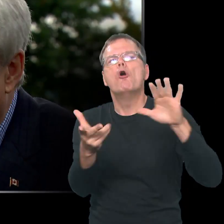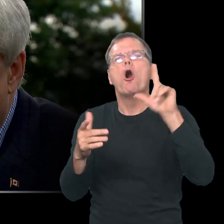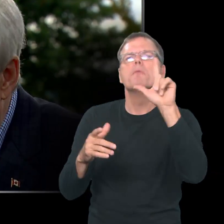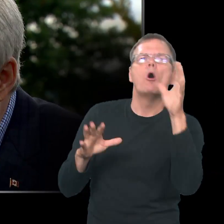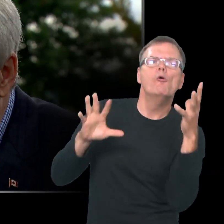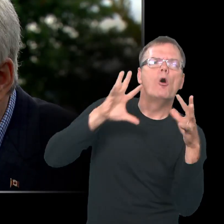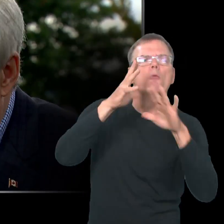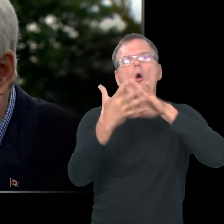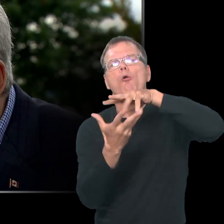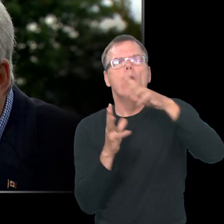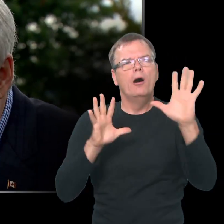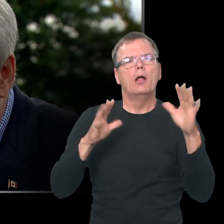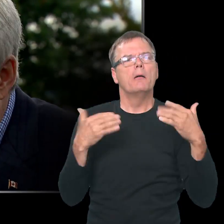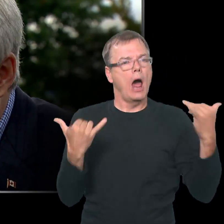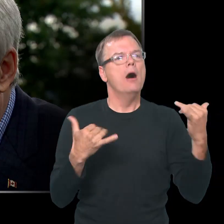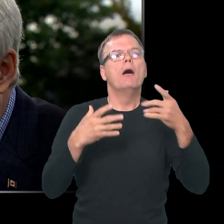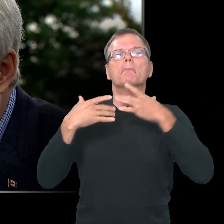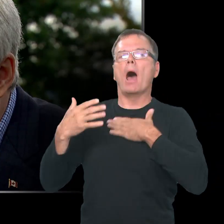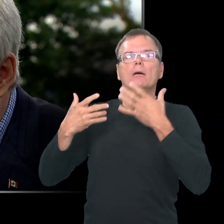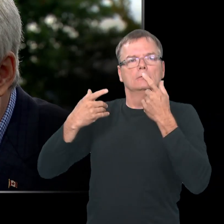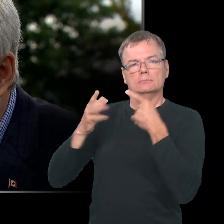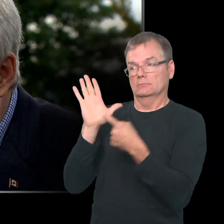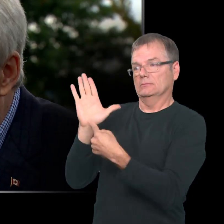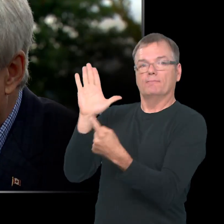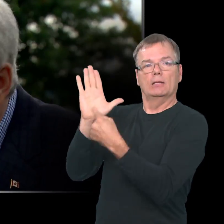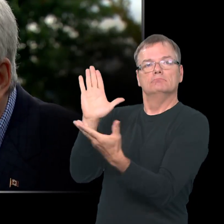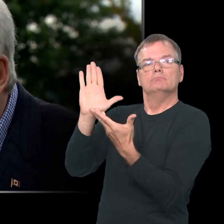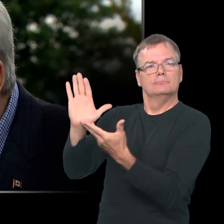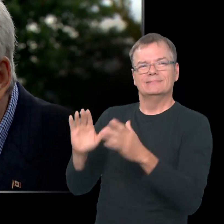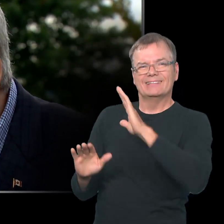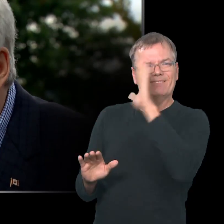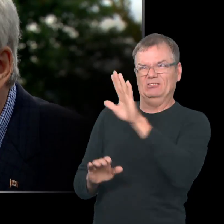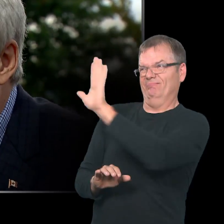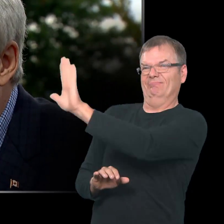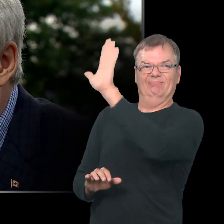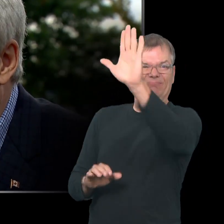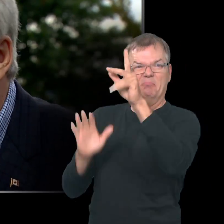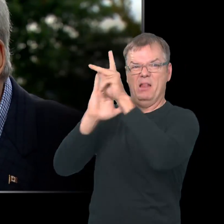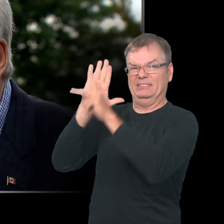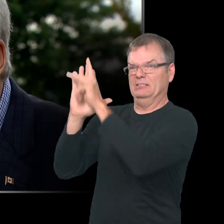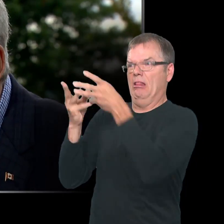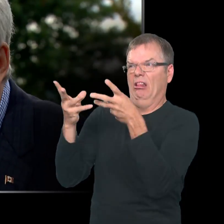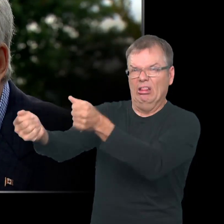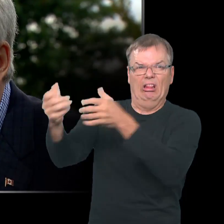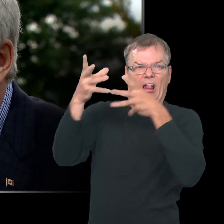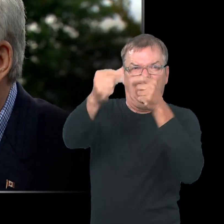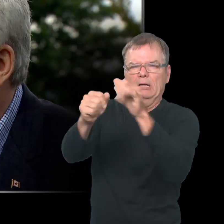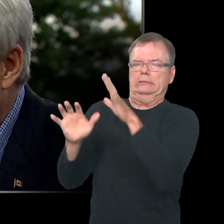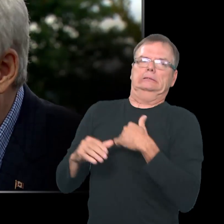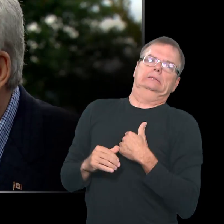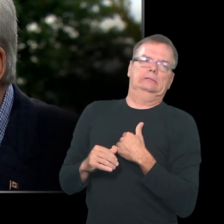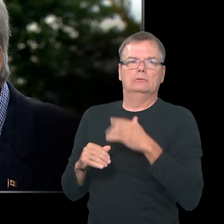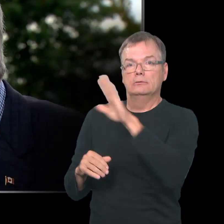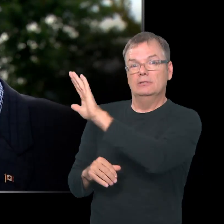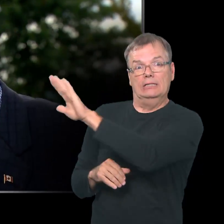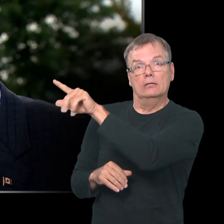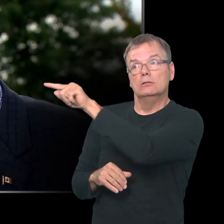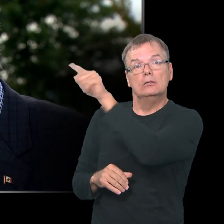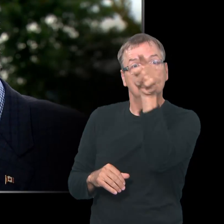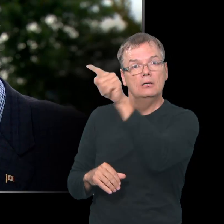on whether deficits were good or bad. Same problem, they can't make their numbers add up, so they admit they're running a deficit. But the fact is, their policies just spend more.